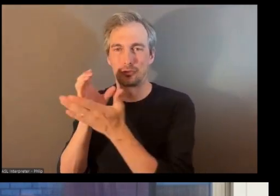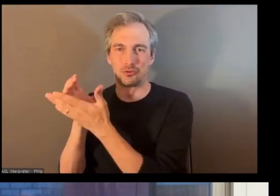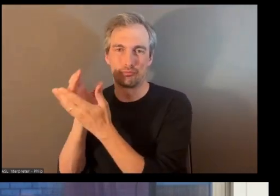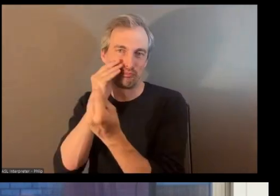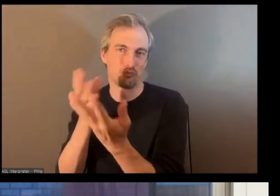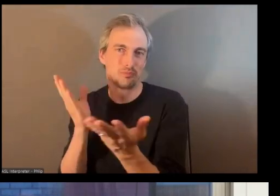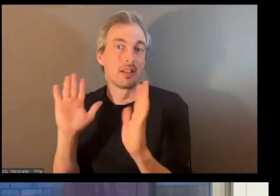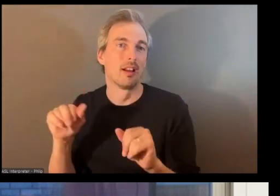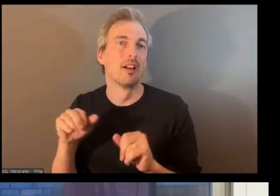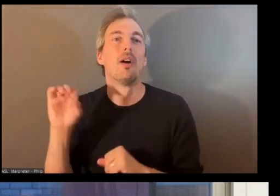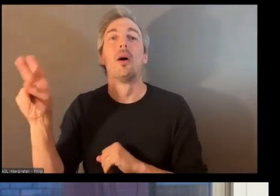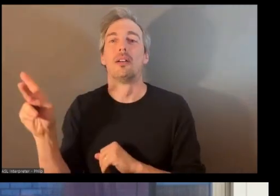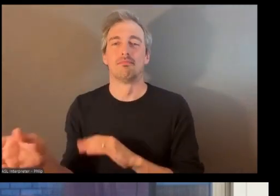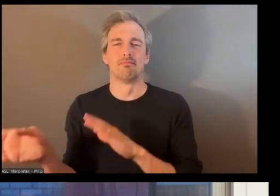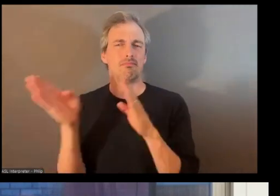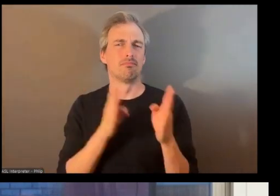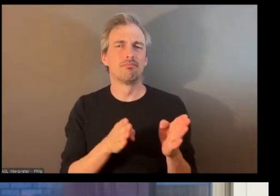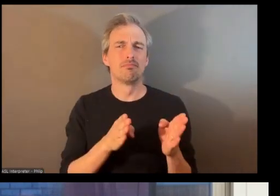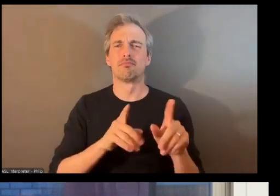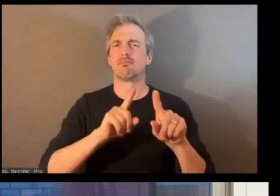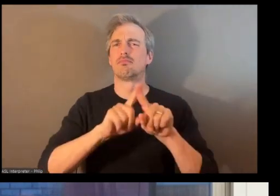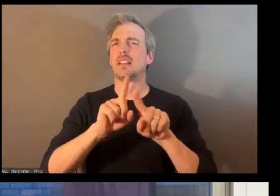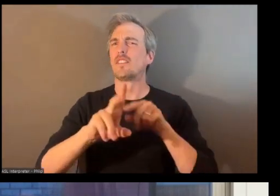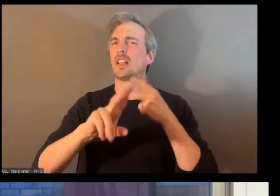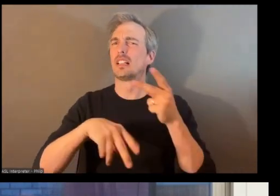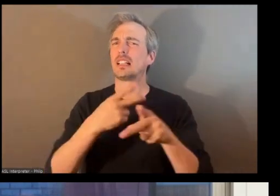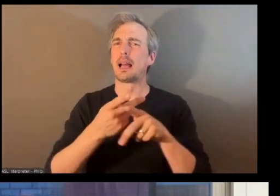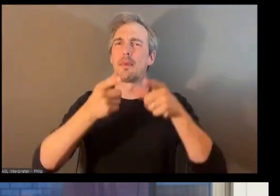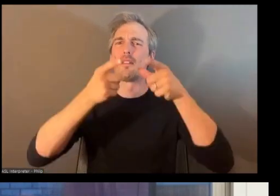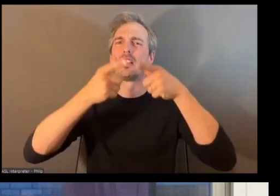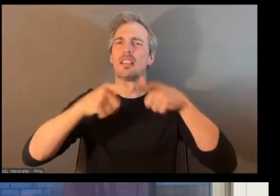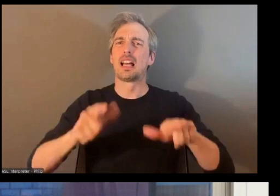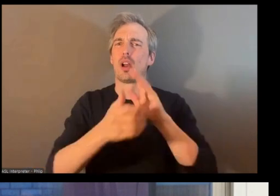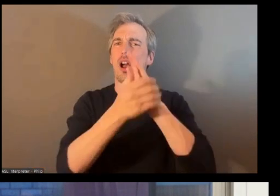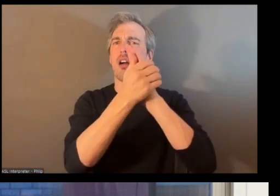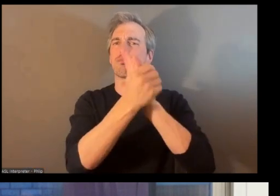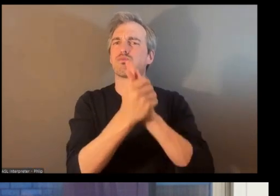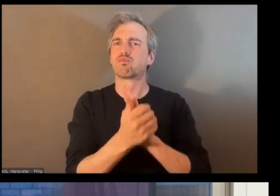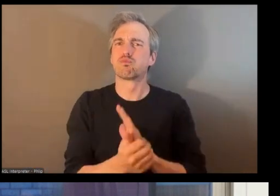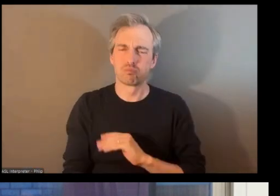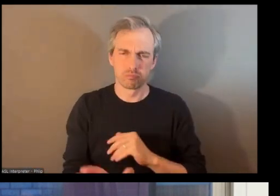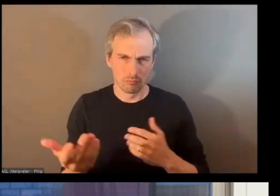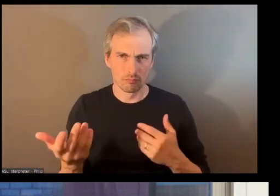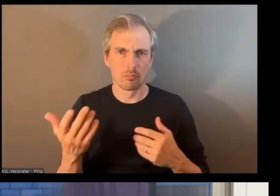So... Speakers of different languages -- or, like, speakers of English -- vary